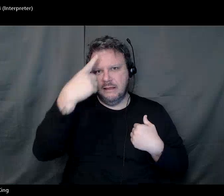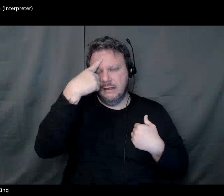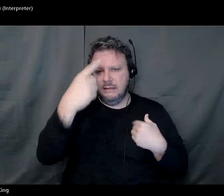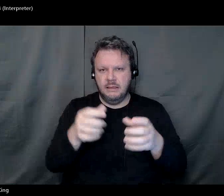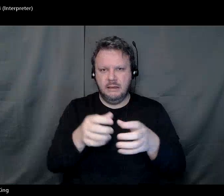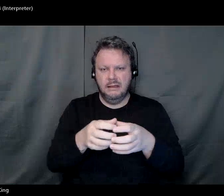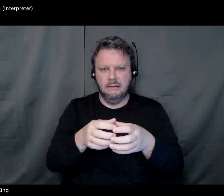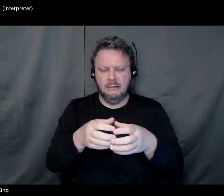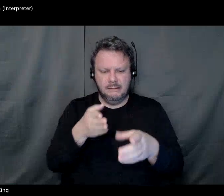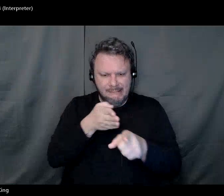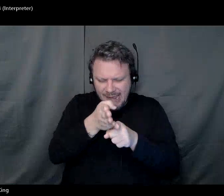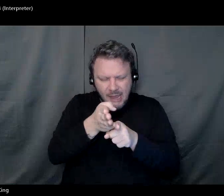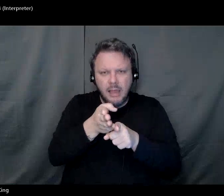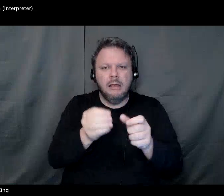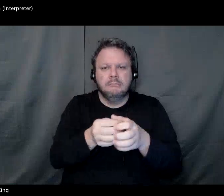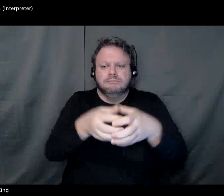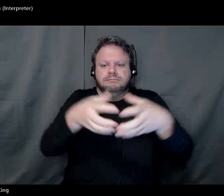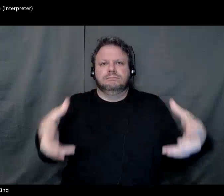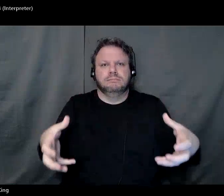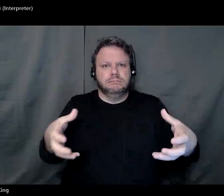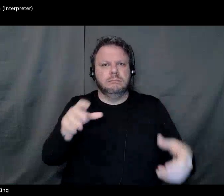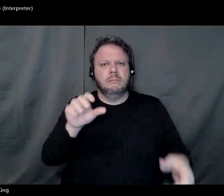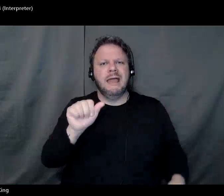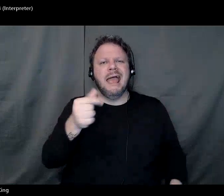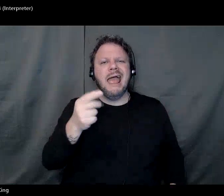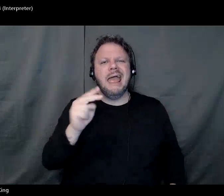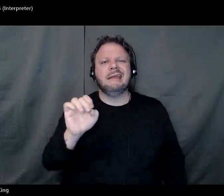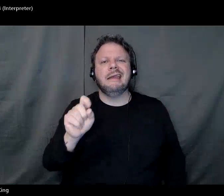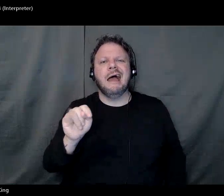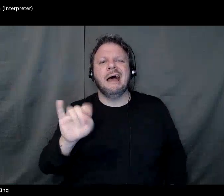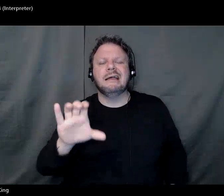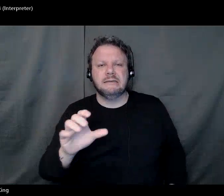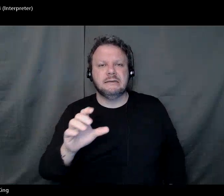Think expansively. Agnostic of age about others that are doing similar work.